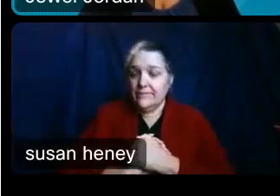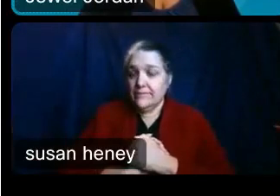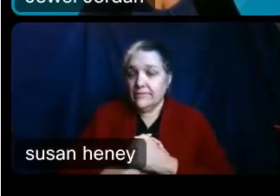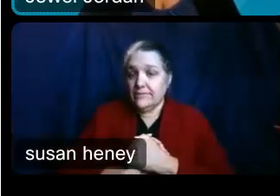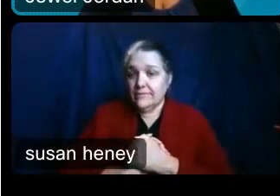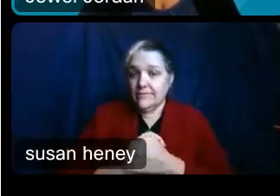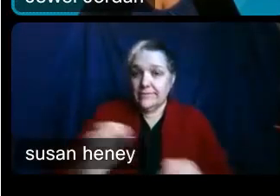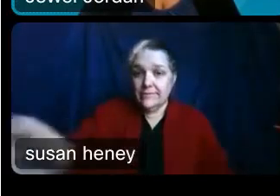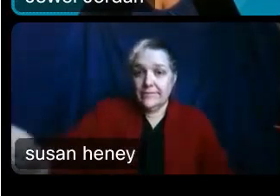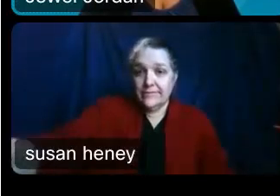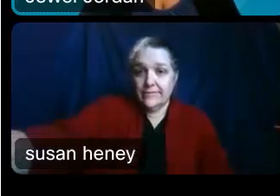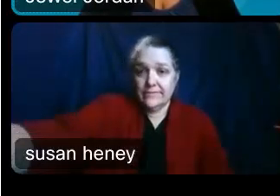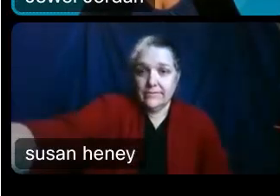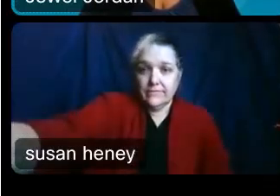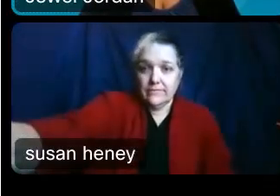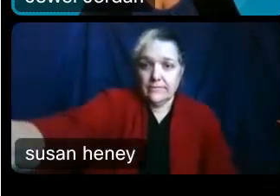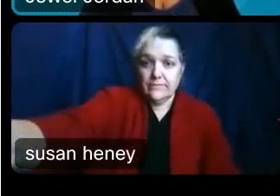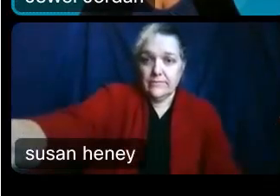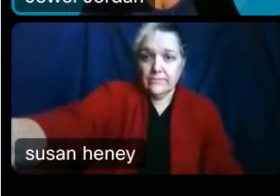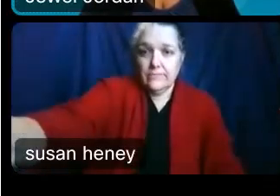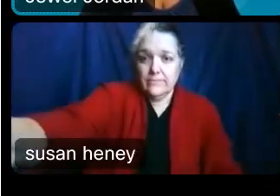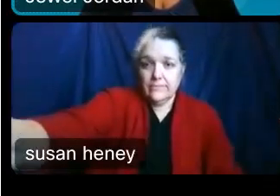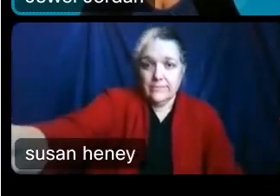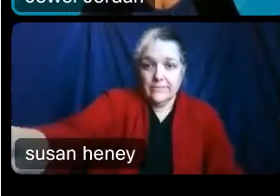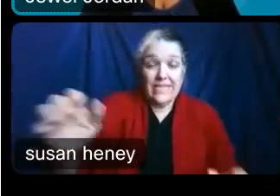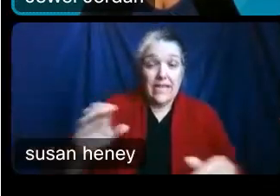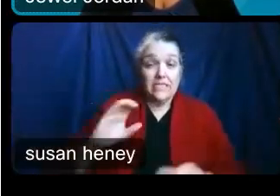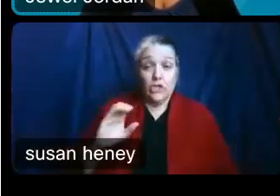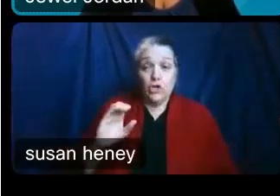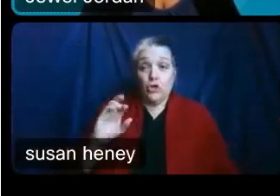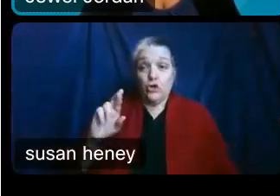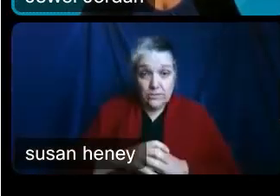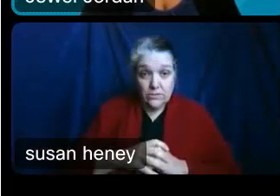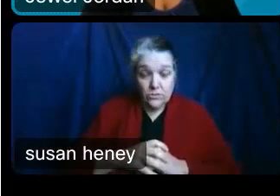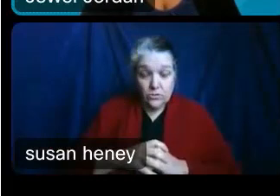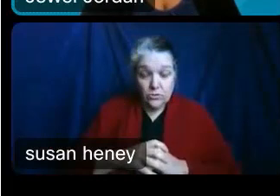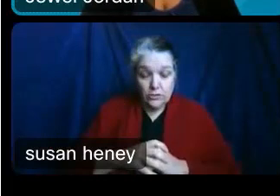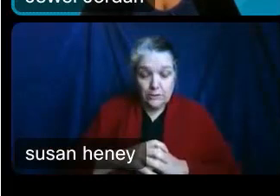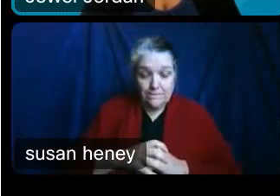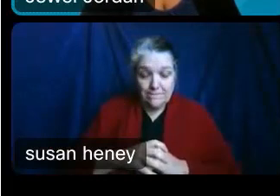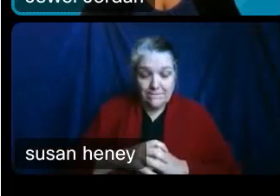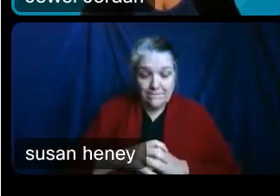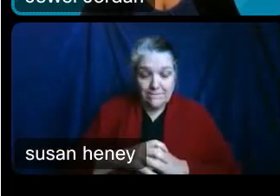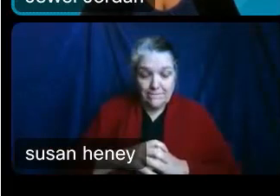Next question I have comes from Craig Shepard. Craig, are you there?